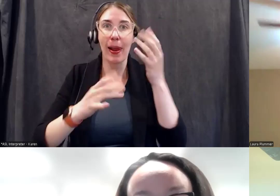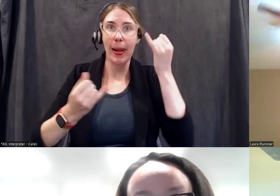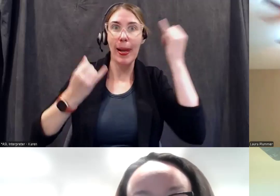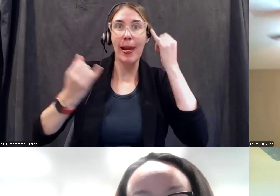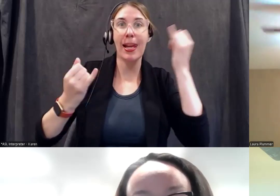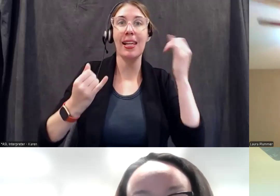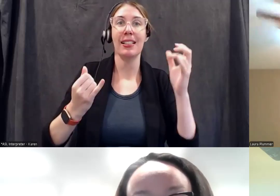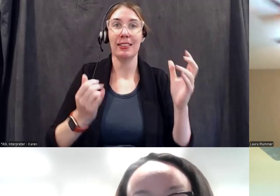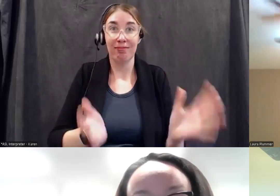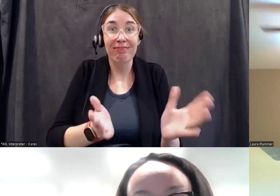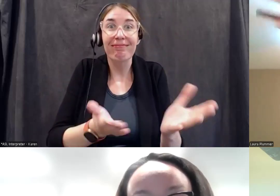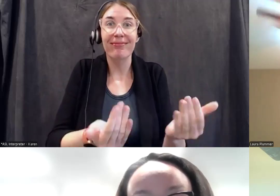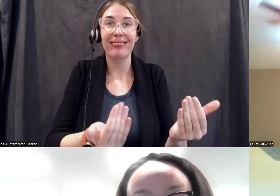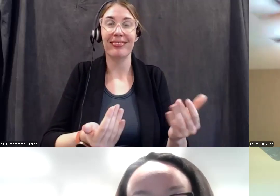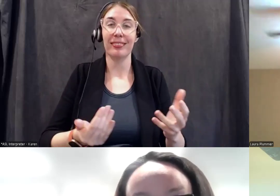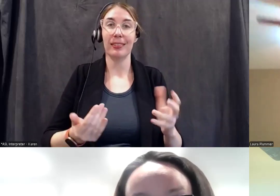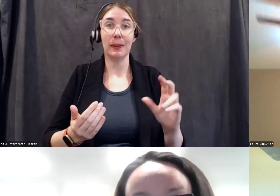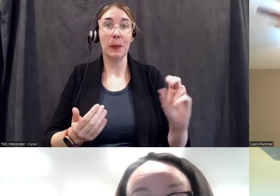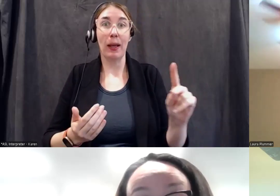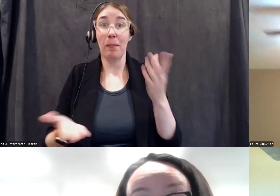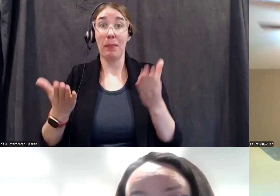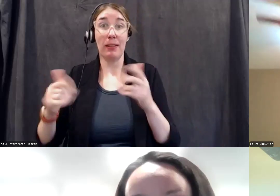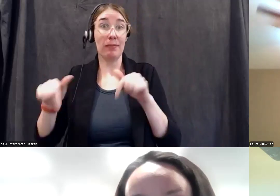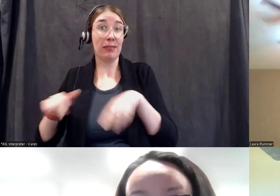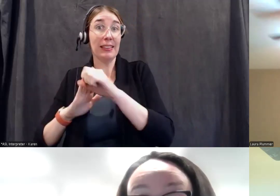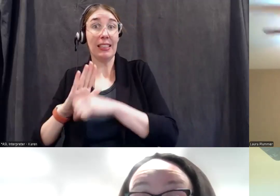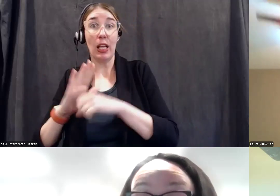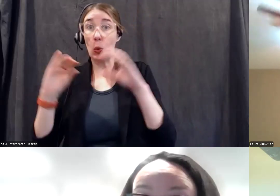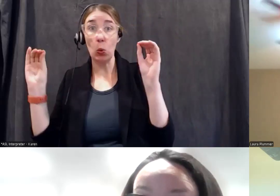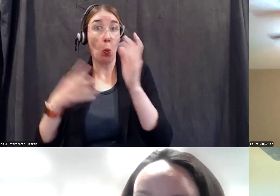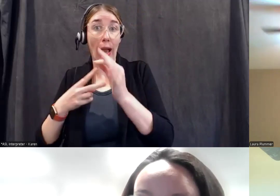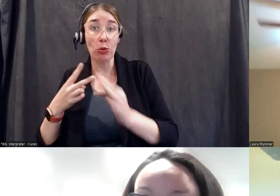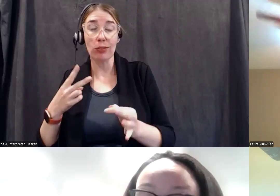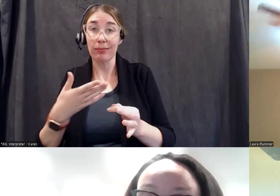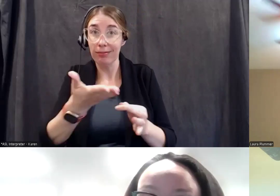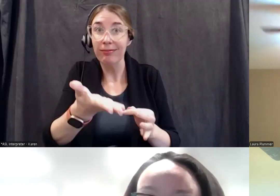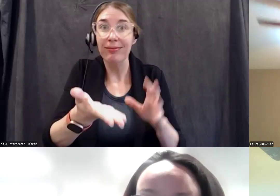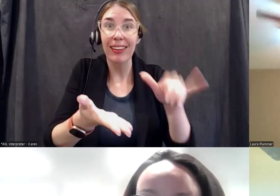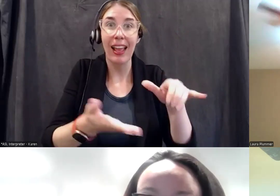maybe we don't have that option here, like, that frame runner, I am totally intrigued with that.